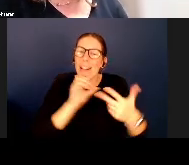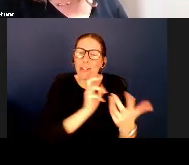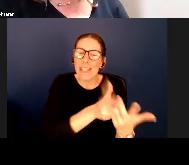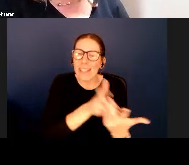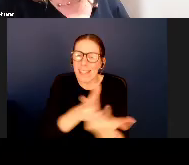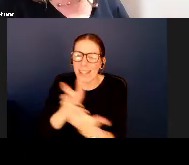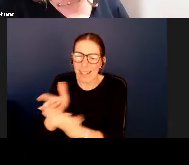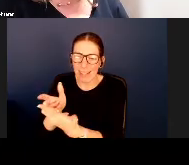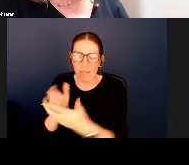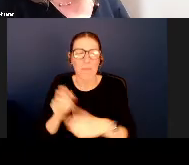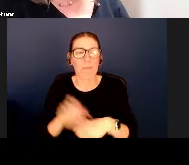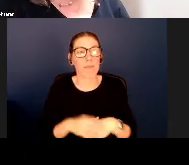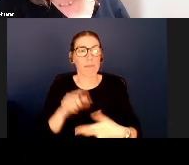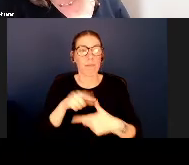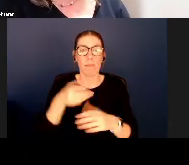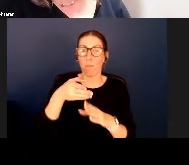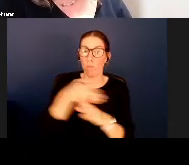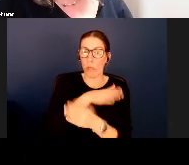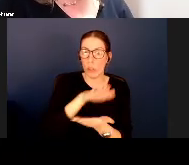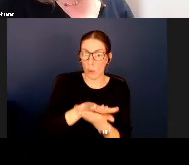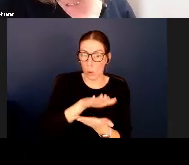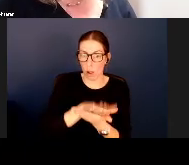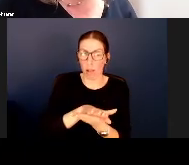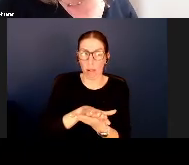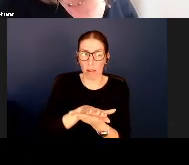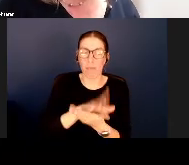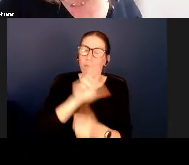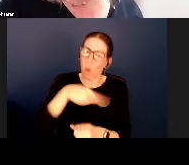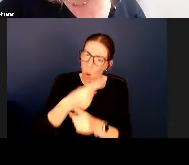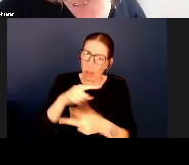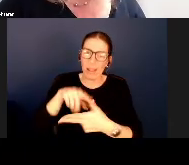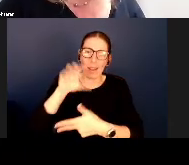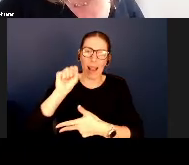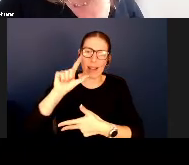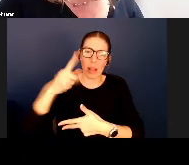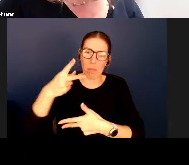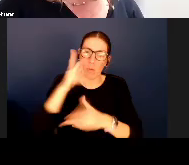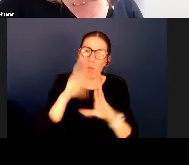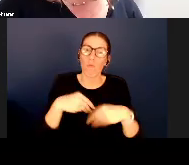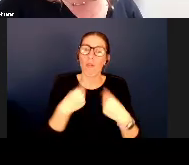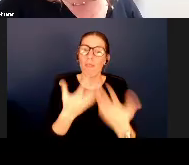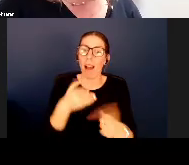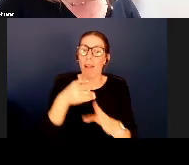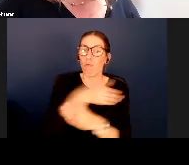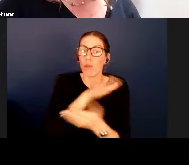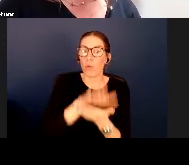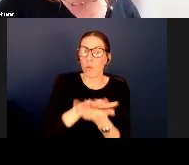the preschool age, and only speech provides services in preschool age. So at the age of six,